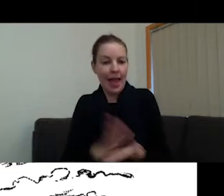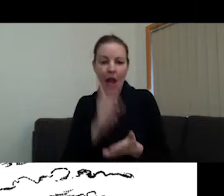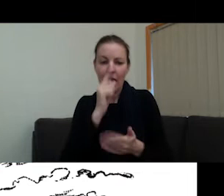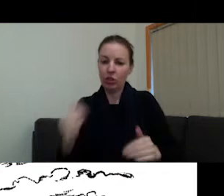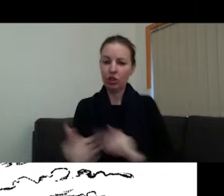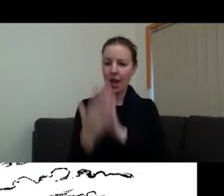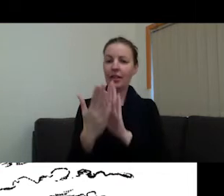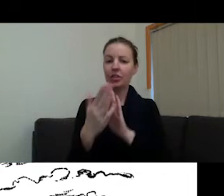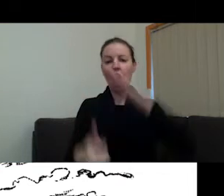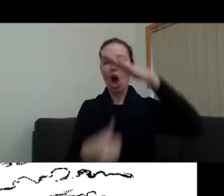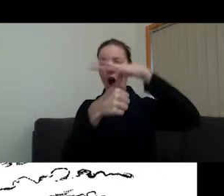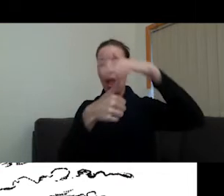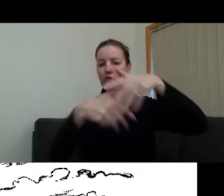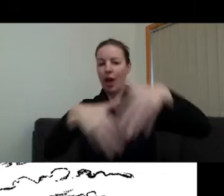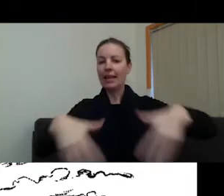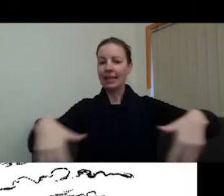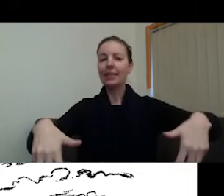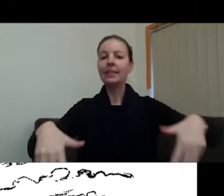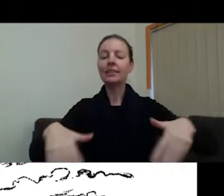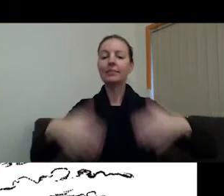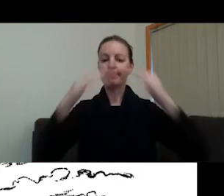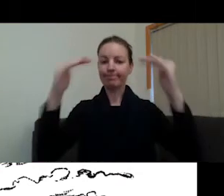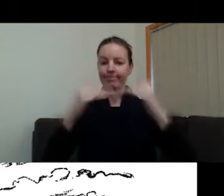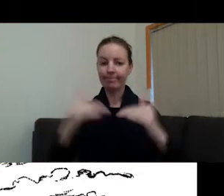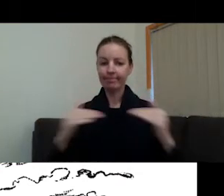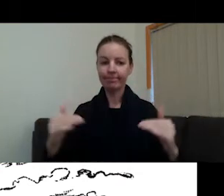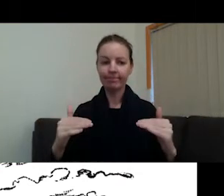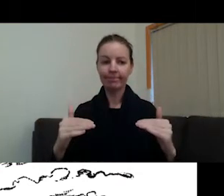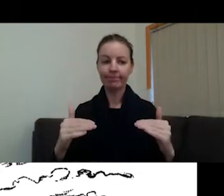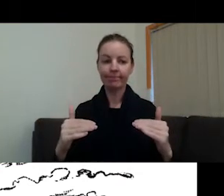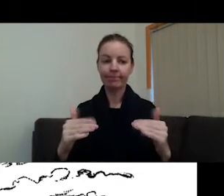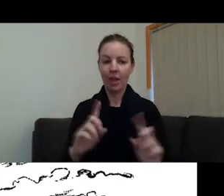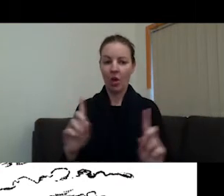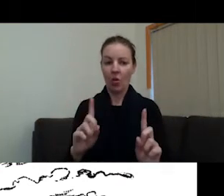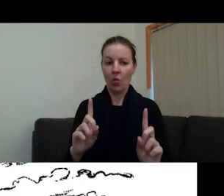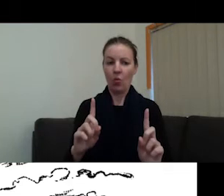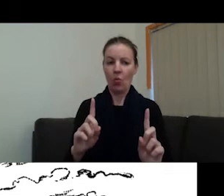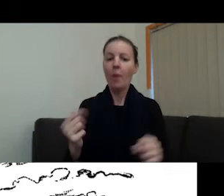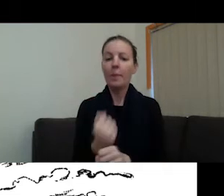thinking about this, when I was preparing for this presentation, I was thinking - you know, if we're going to talk about gendered